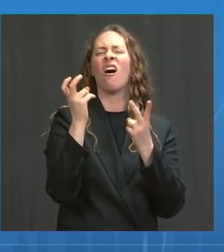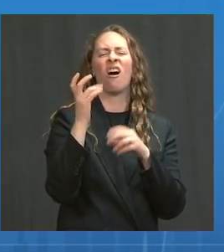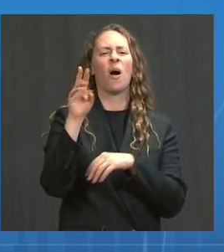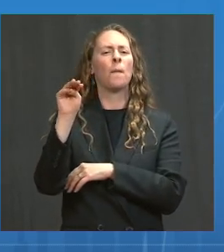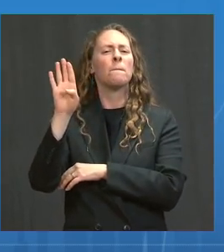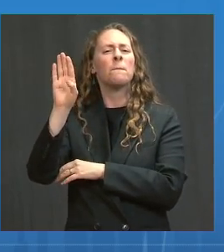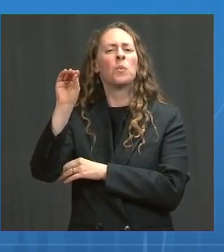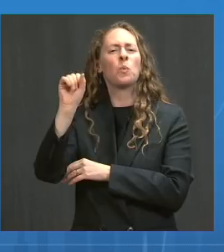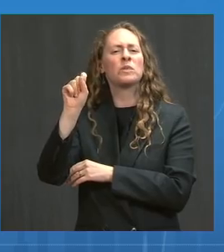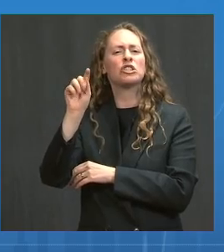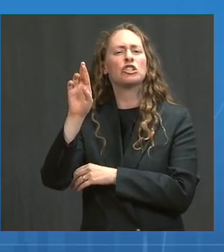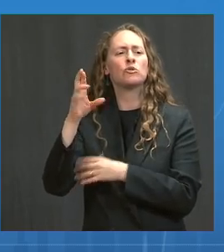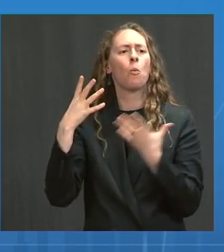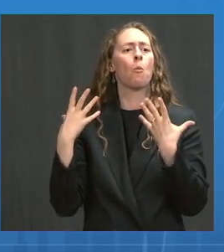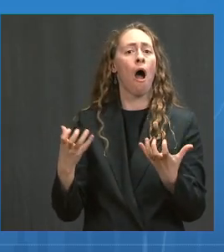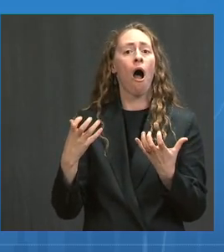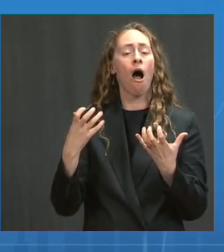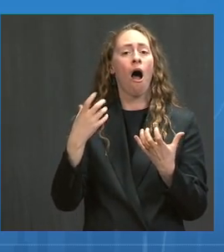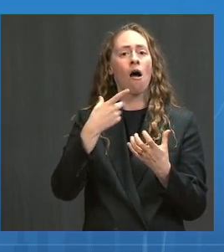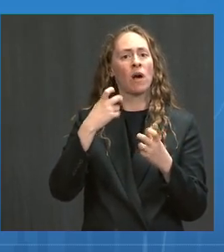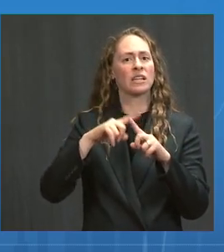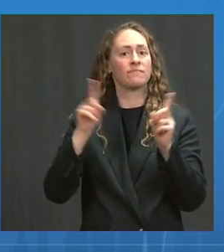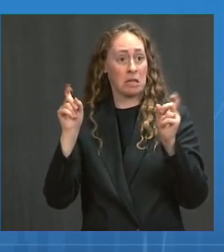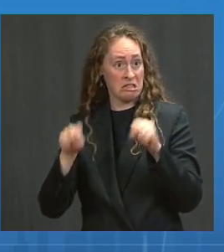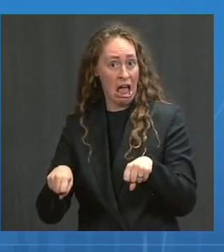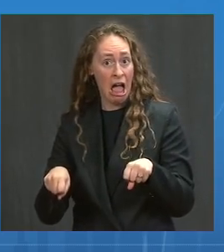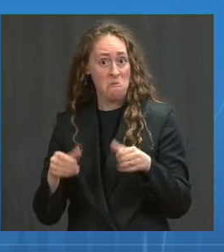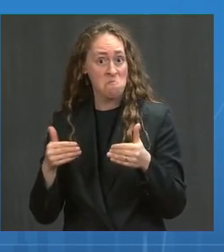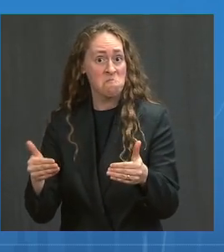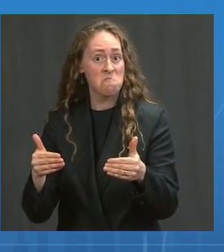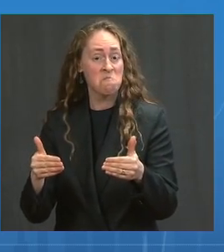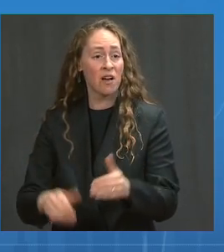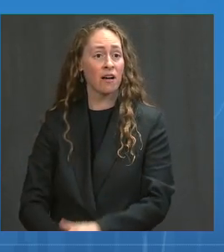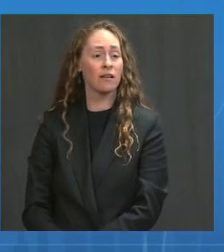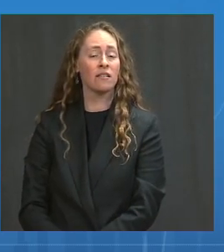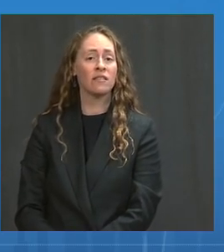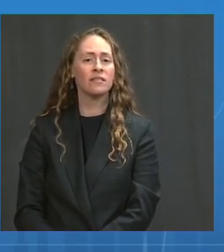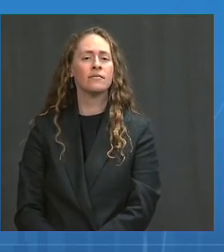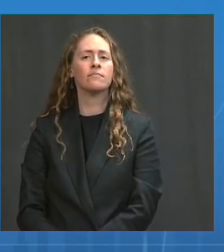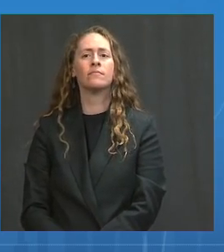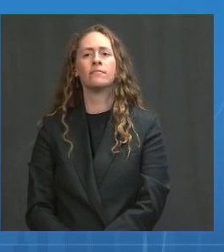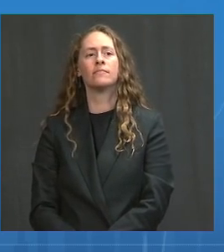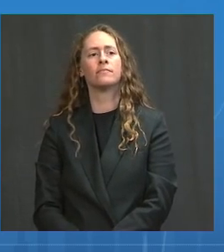the reason is the paucity of direct clinical trial data